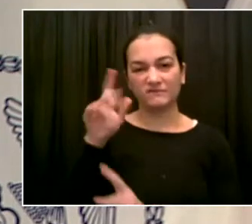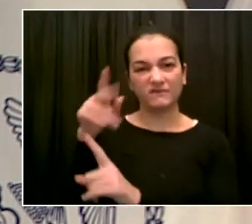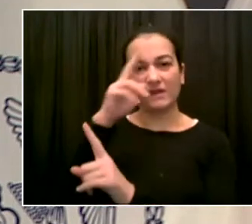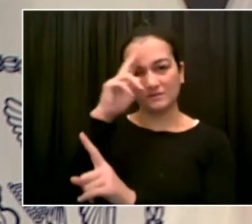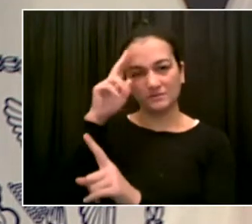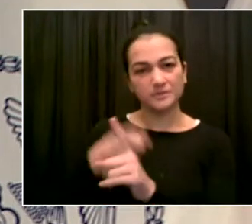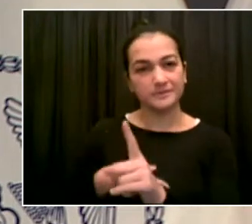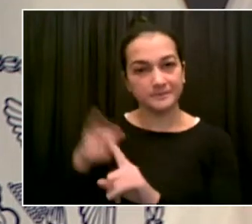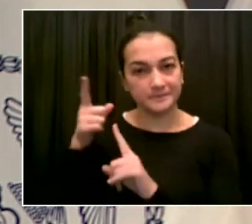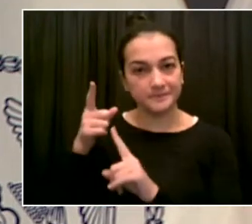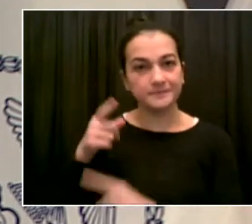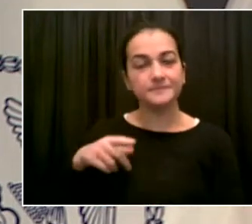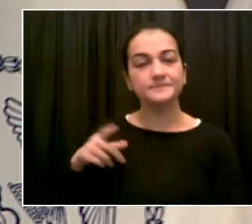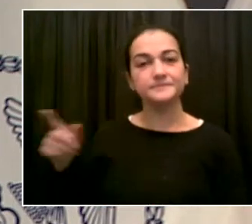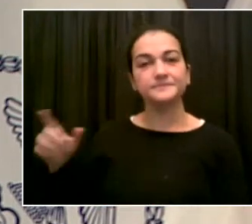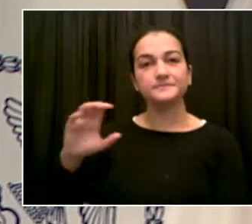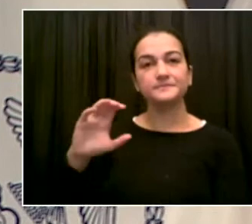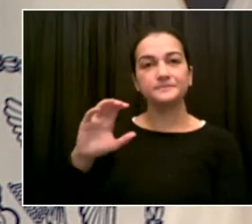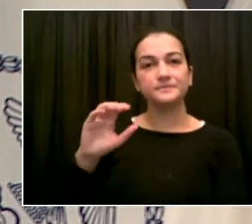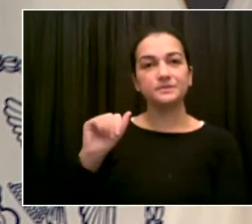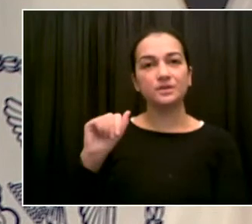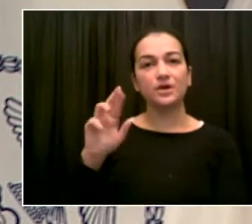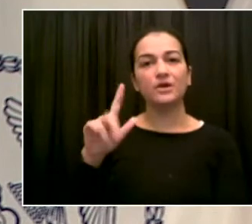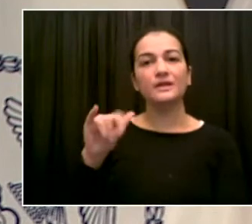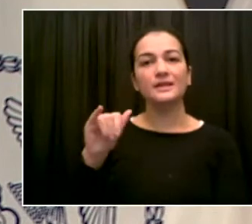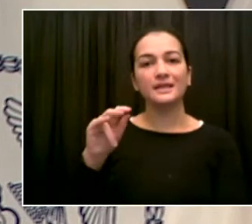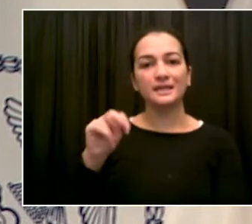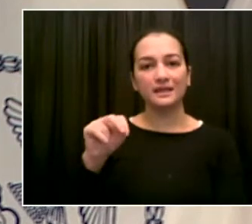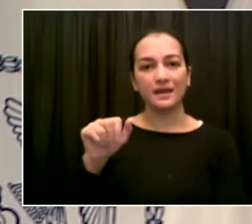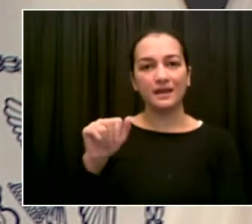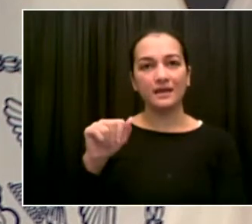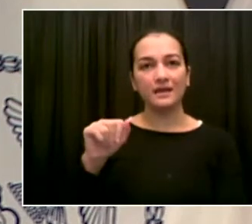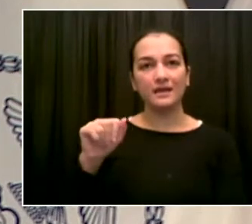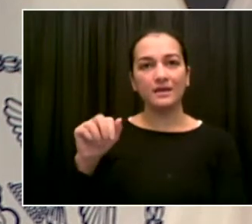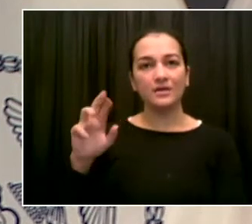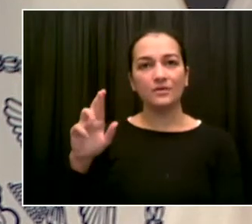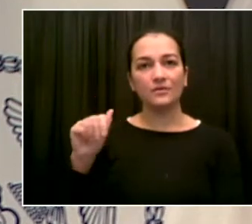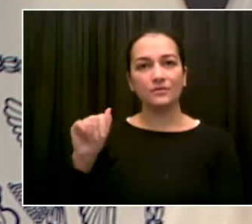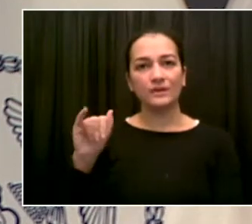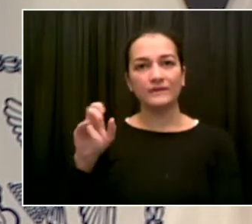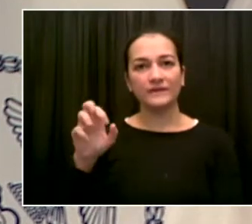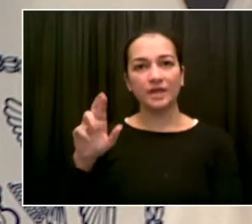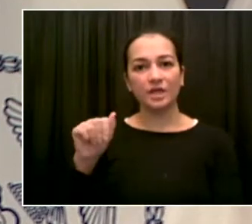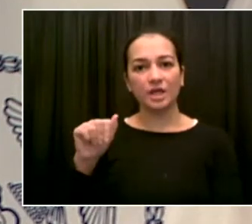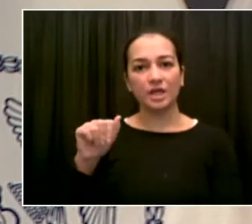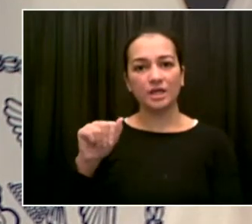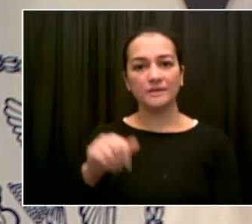GREAT PARTNER IN UOR EFFORT IN HER DISTRICT AND AROUNTD HCIE TY AS CHAIR OF THE CITY COUNCIL COMMITTEE ON HOSPITALS AND IT'S MY PLEASURE TO INTRODUCE